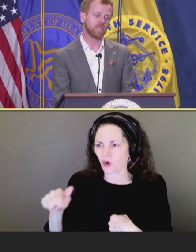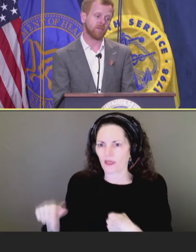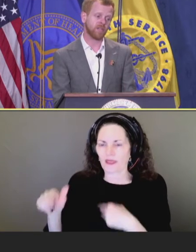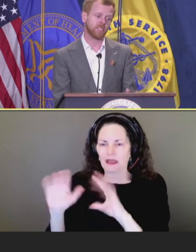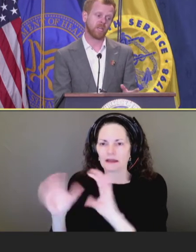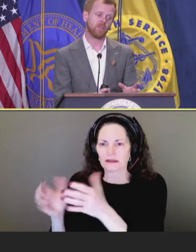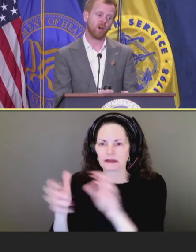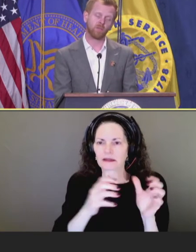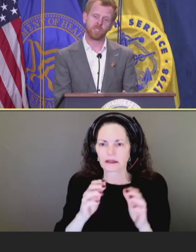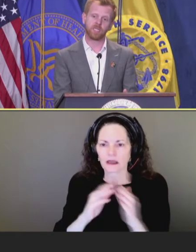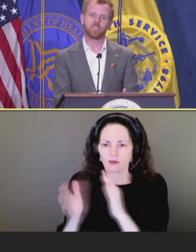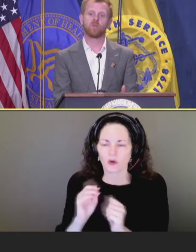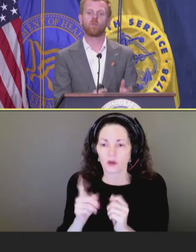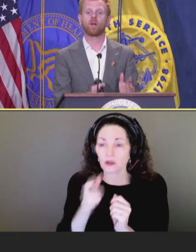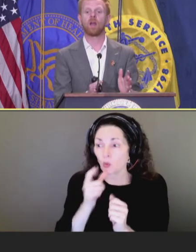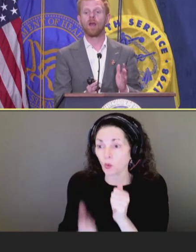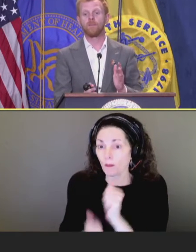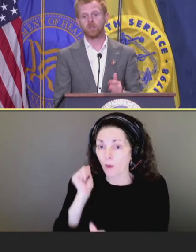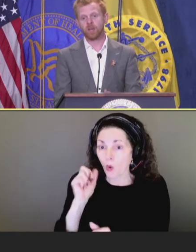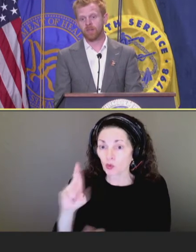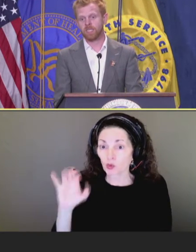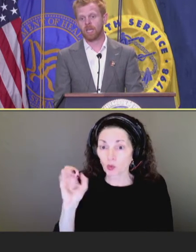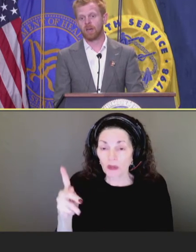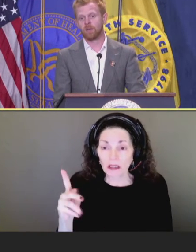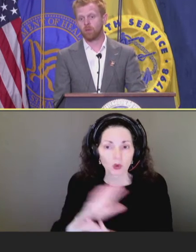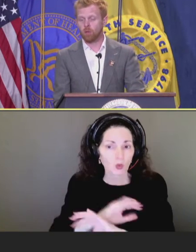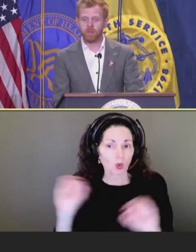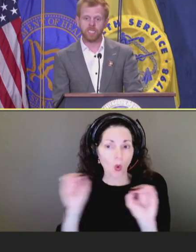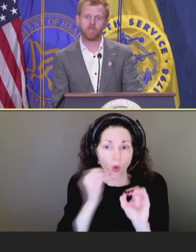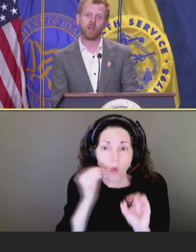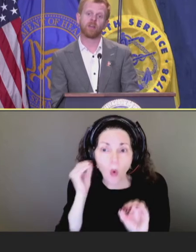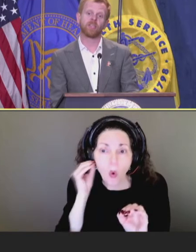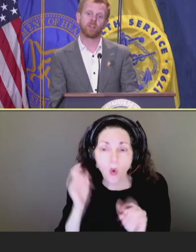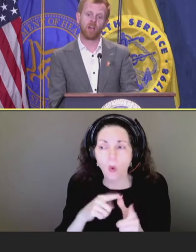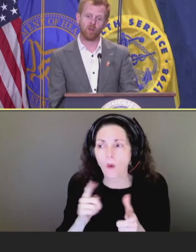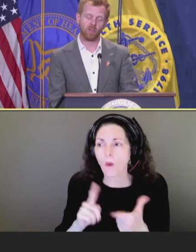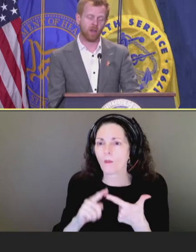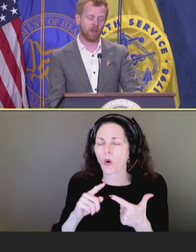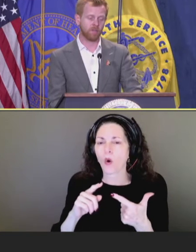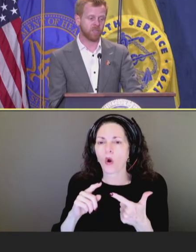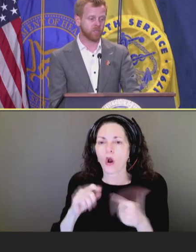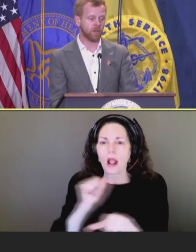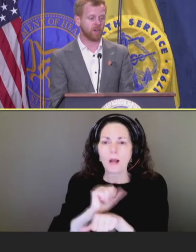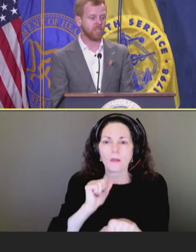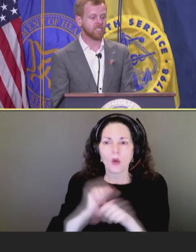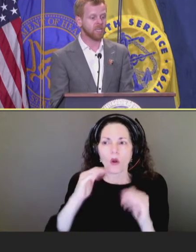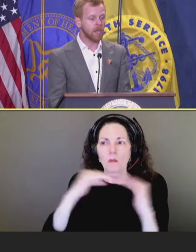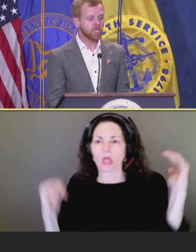at risk of homelessness or most at risk of employment disparities or health disparities.